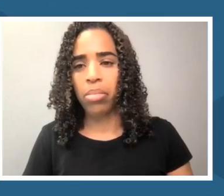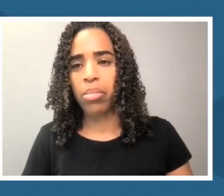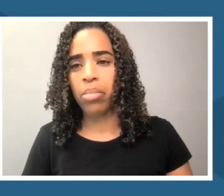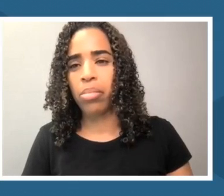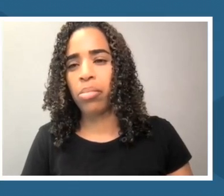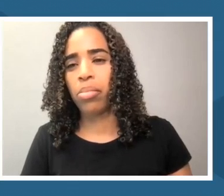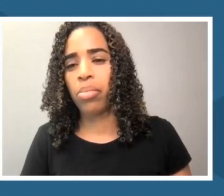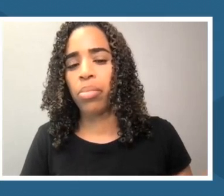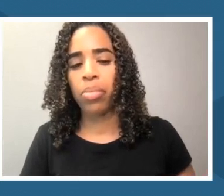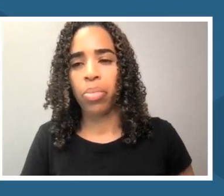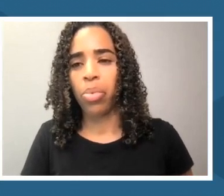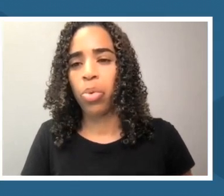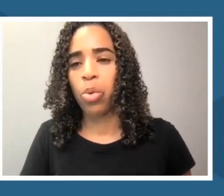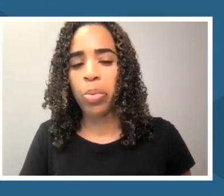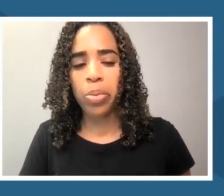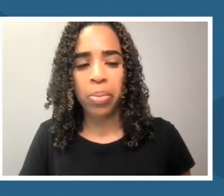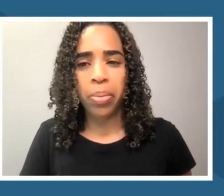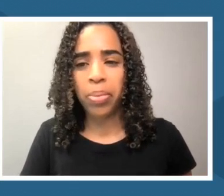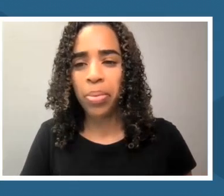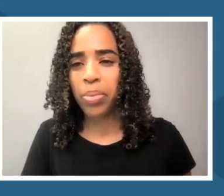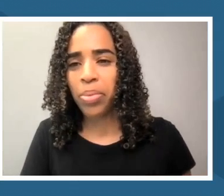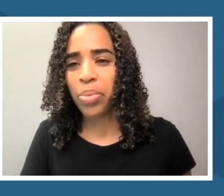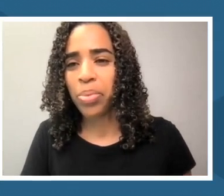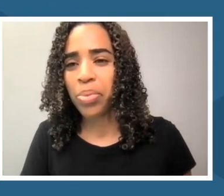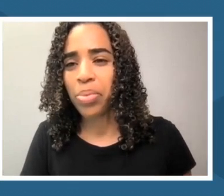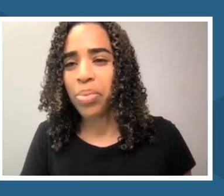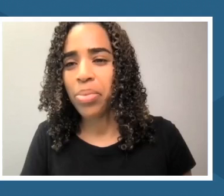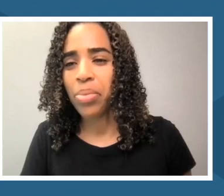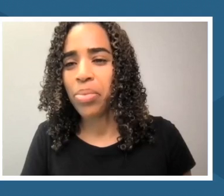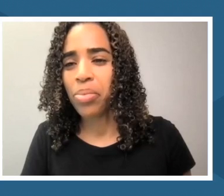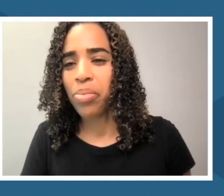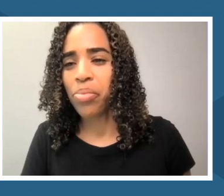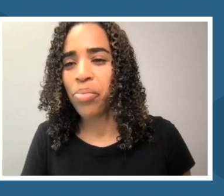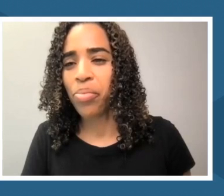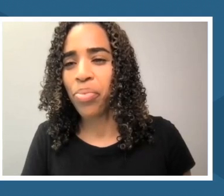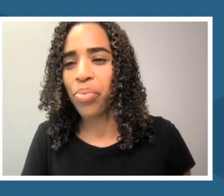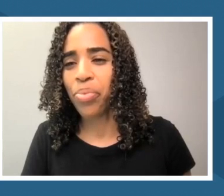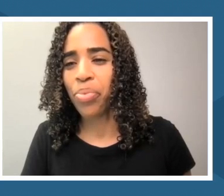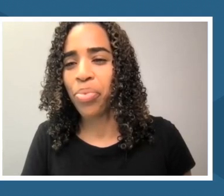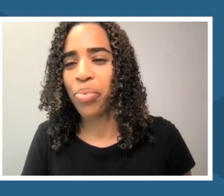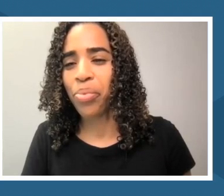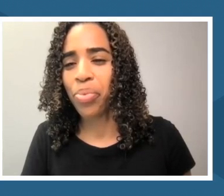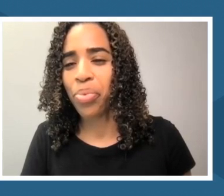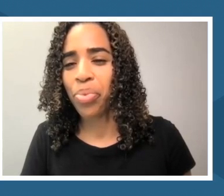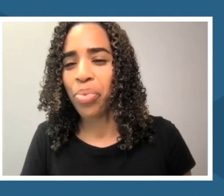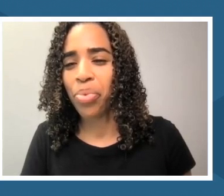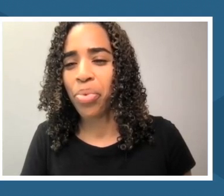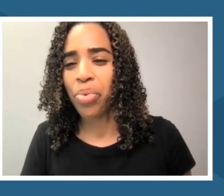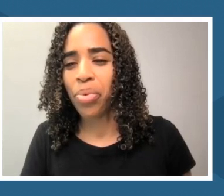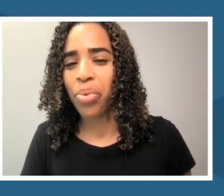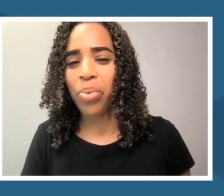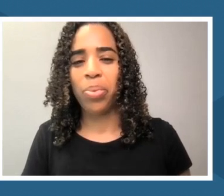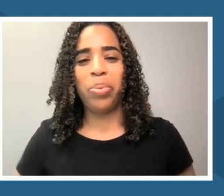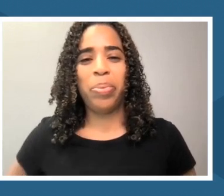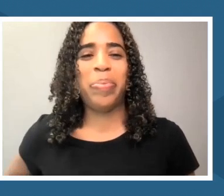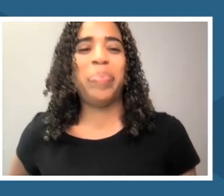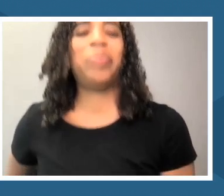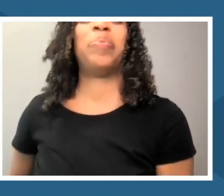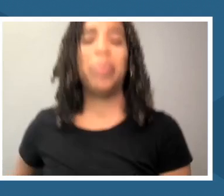welcome to our session breaking the monolith unlearning asian pacific american stereotypes andrea and i are